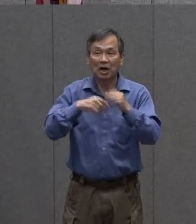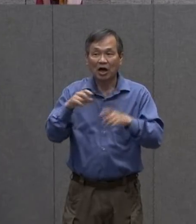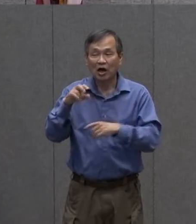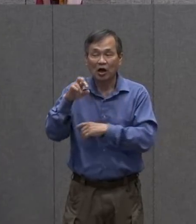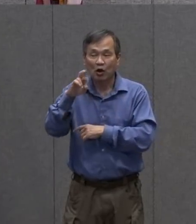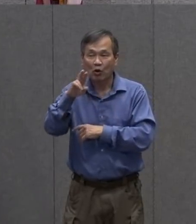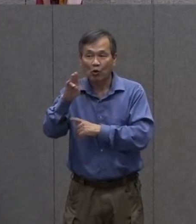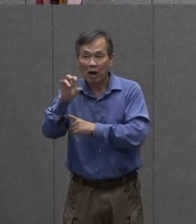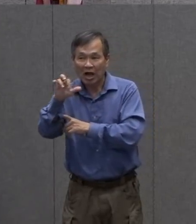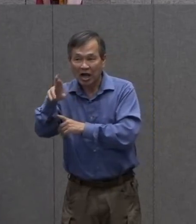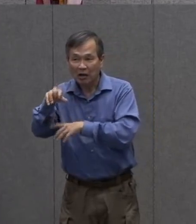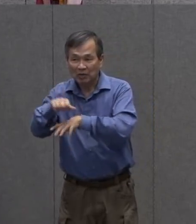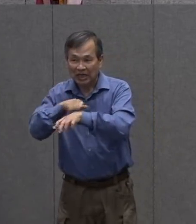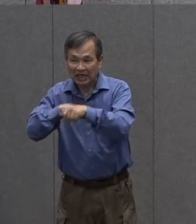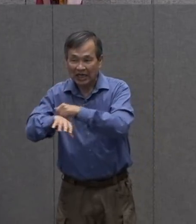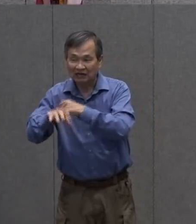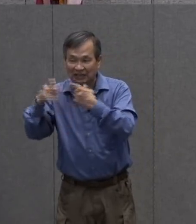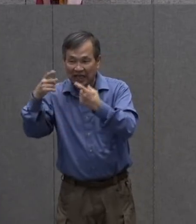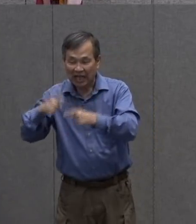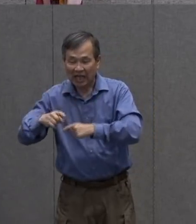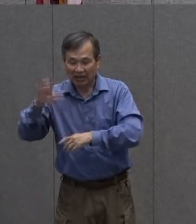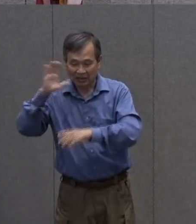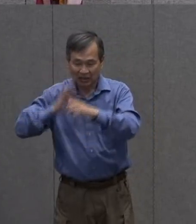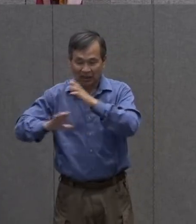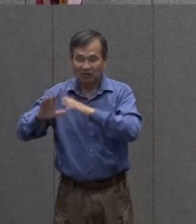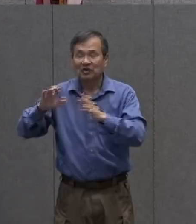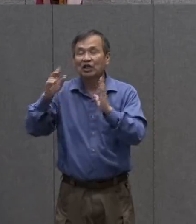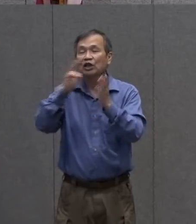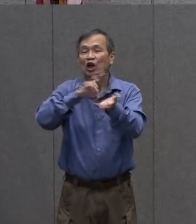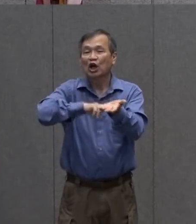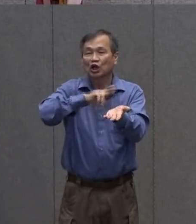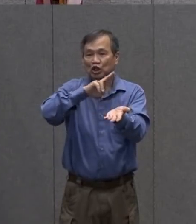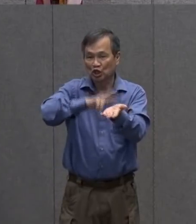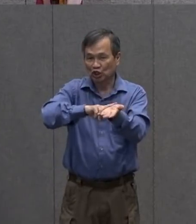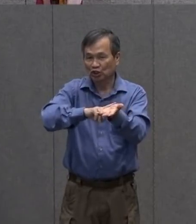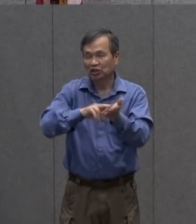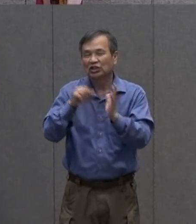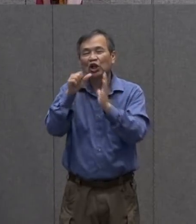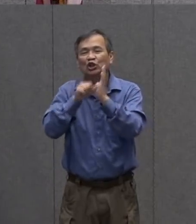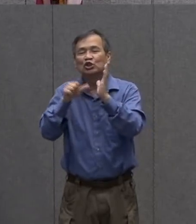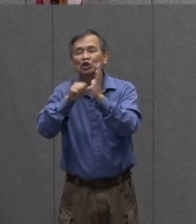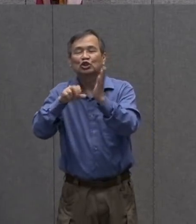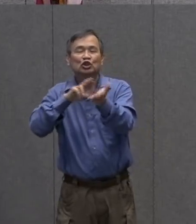During the 19th century, a surgical nurse, that's a nurse that works with a doctor